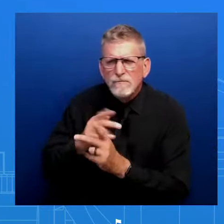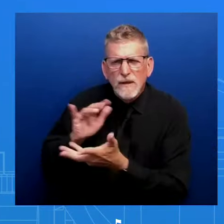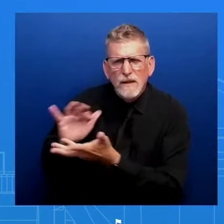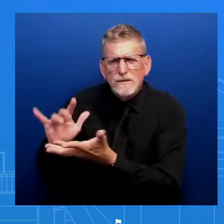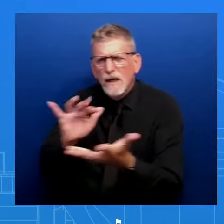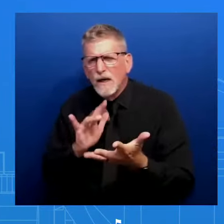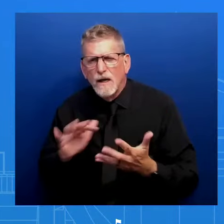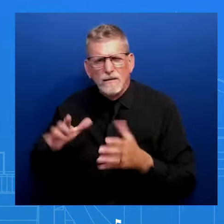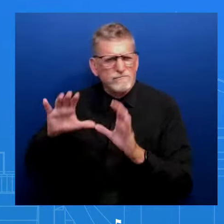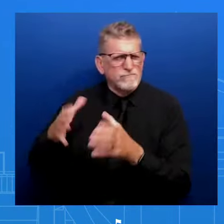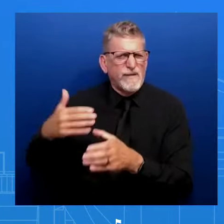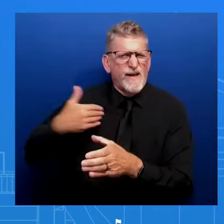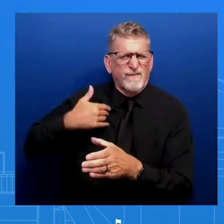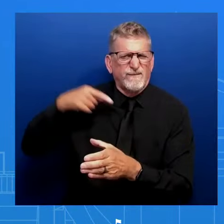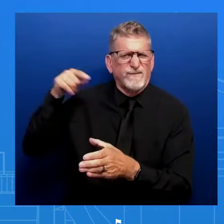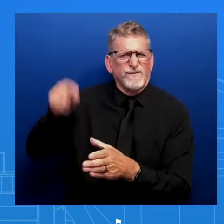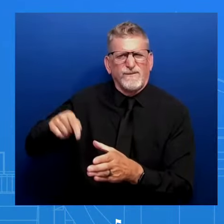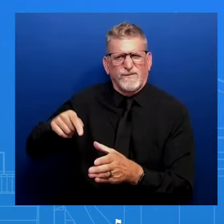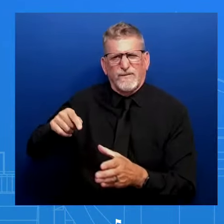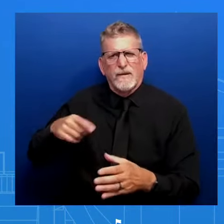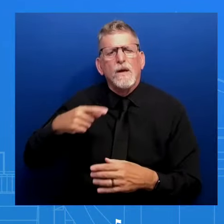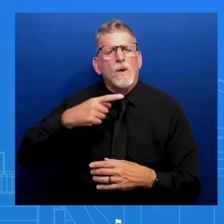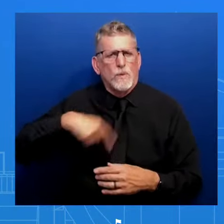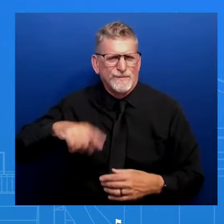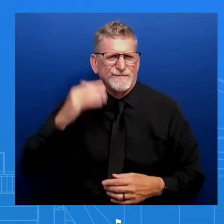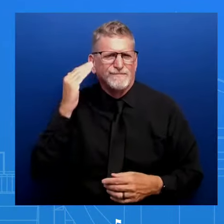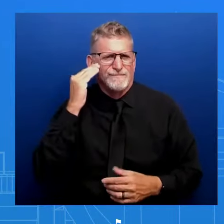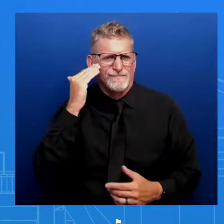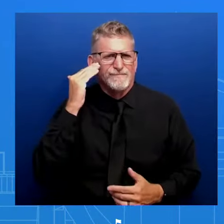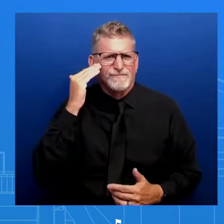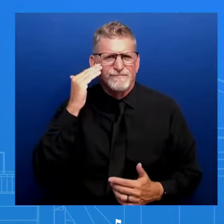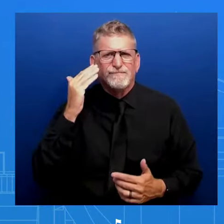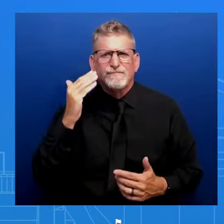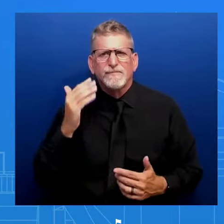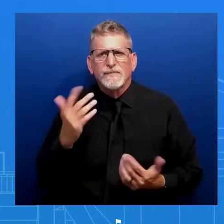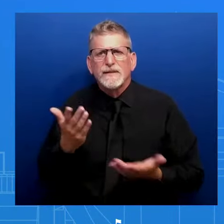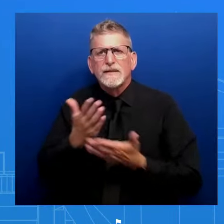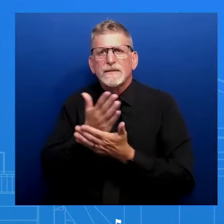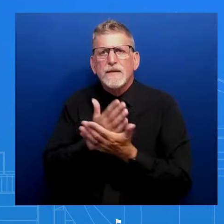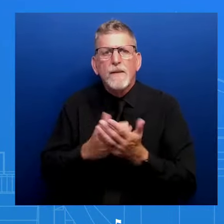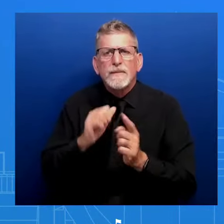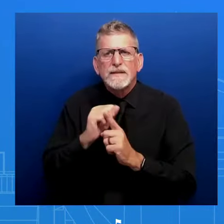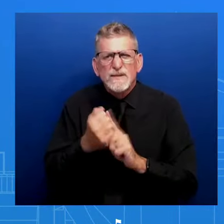that we know that in some cases, these phenomena have impacted military training,